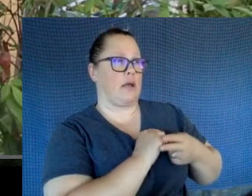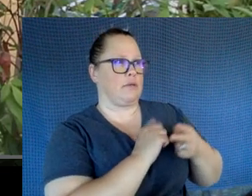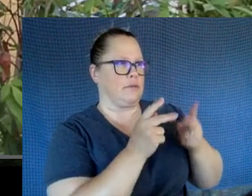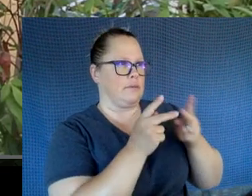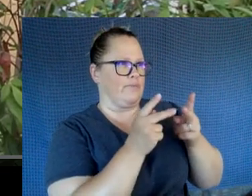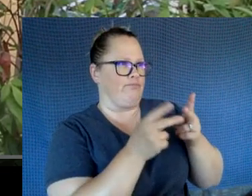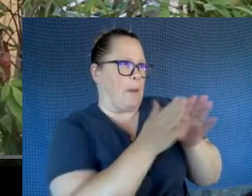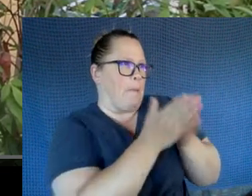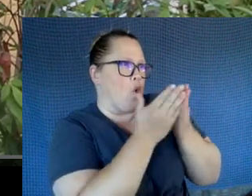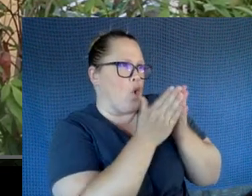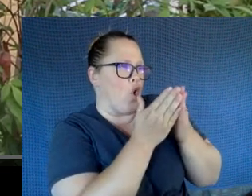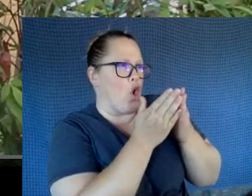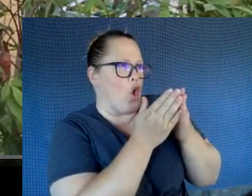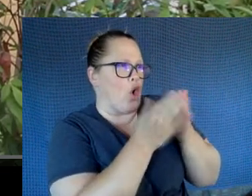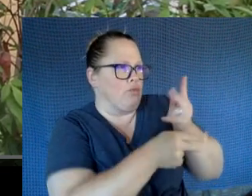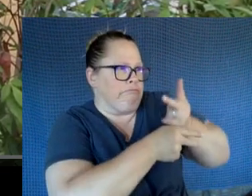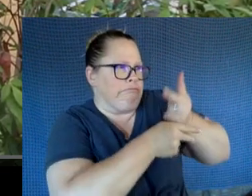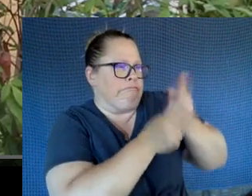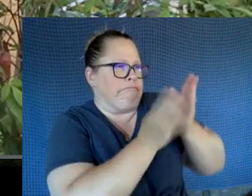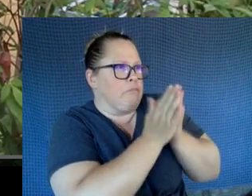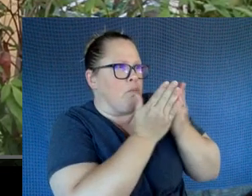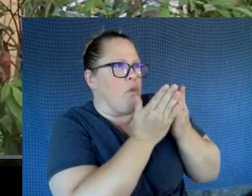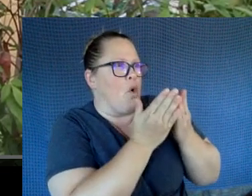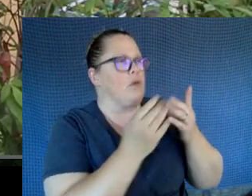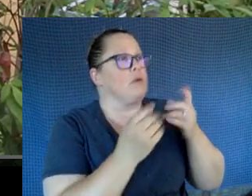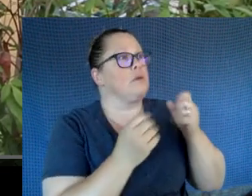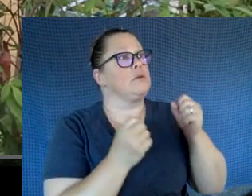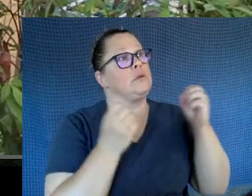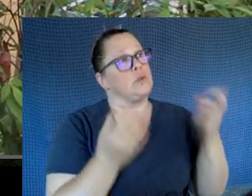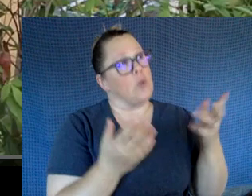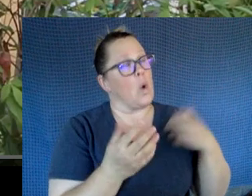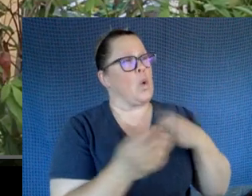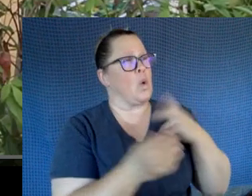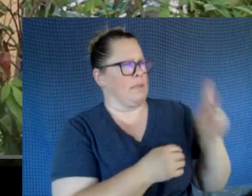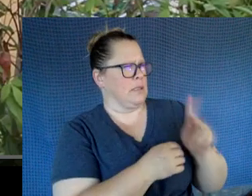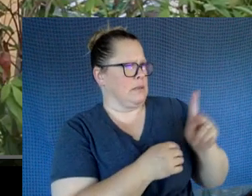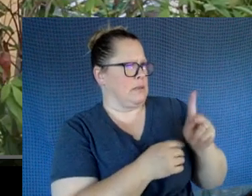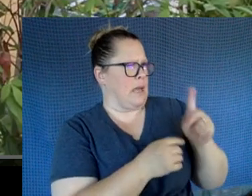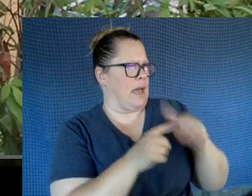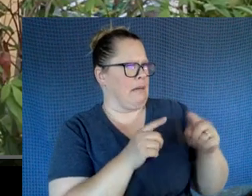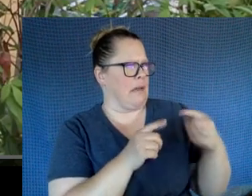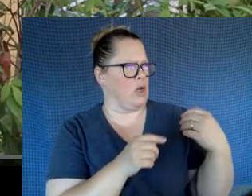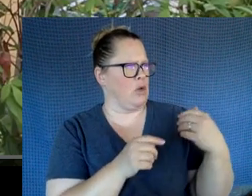hard cover of the book so Mrs. Kane remind me again what do we call this